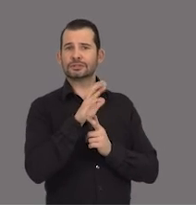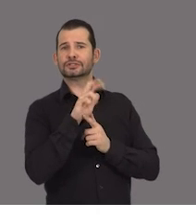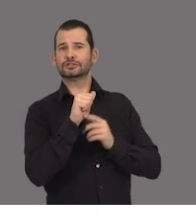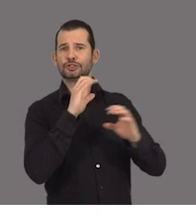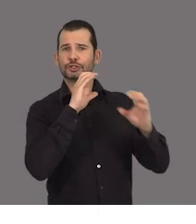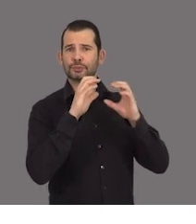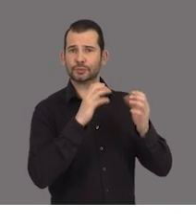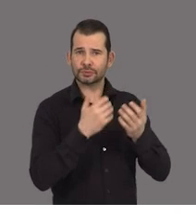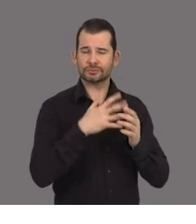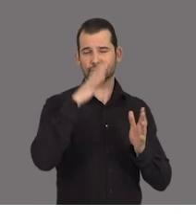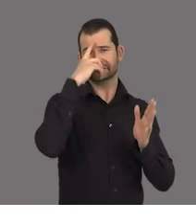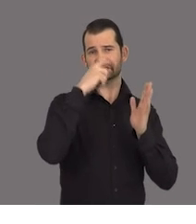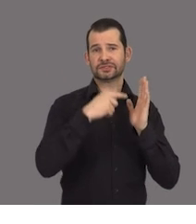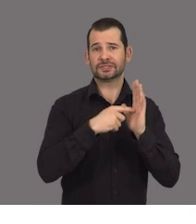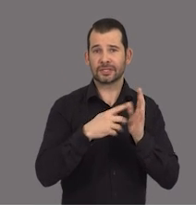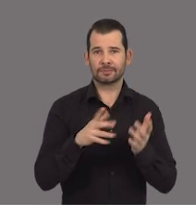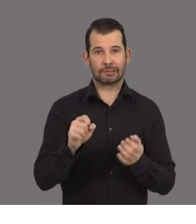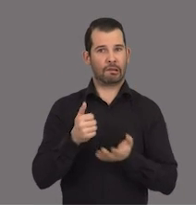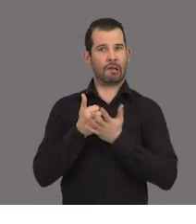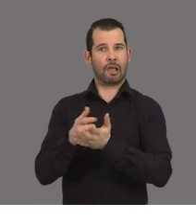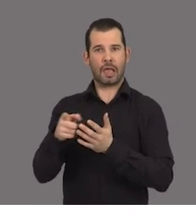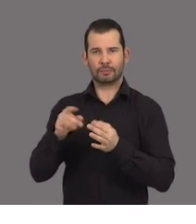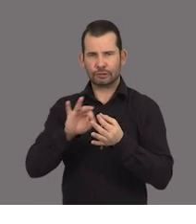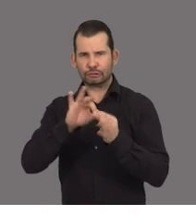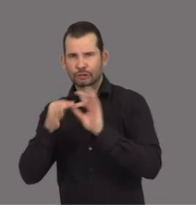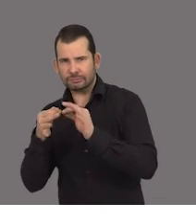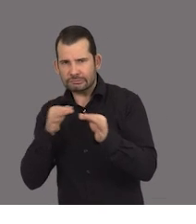For example, they can help them interpret letters from the CRA;